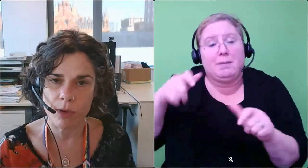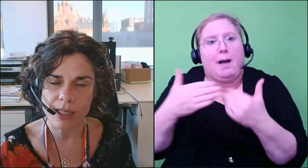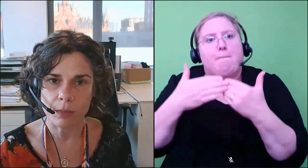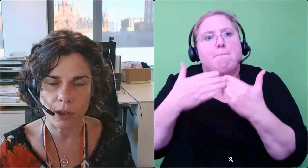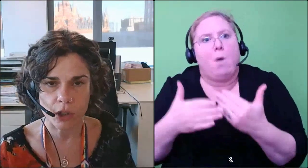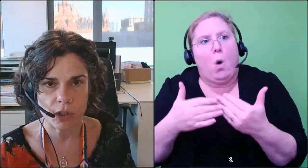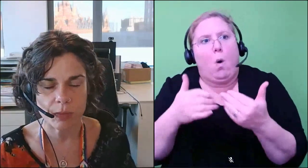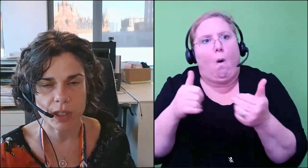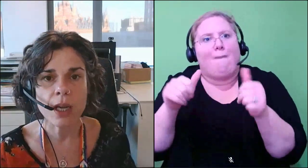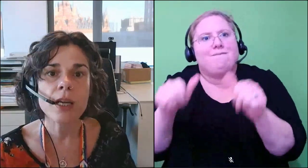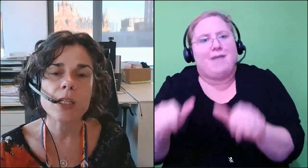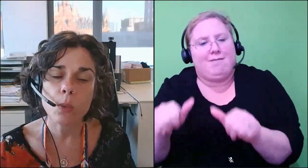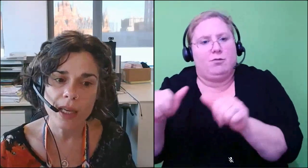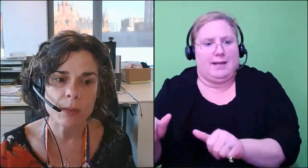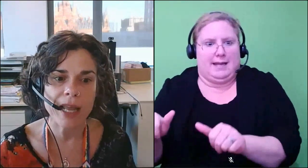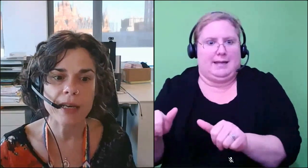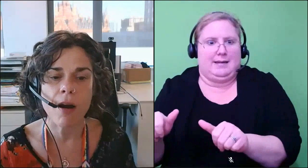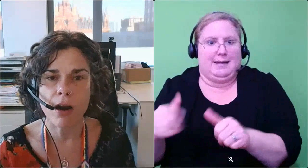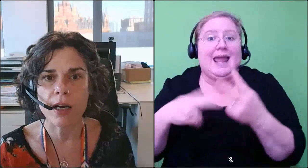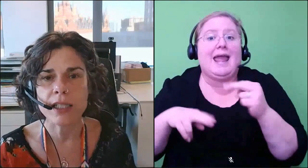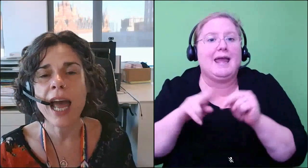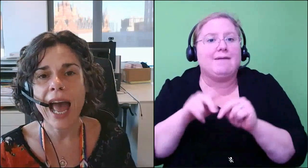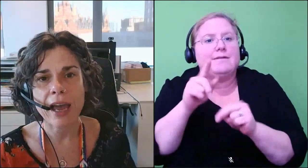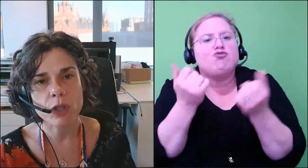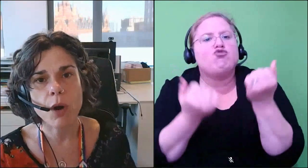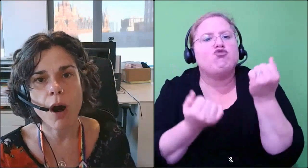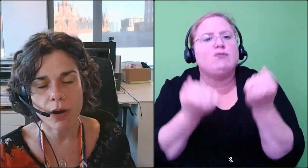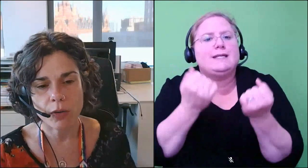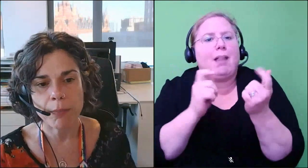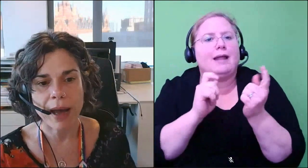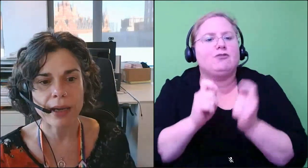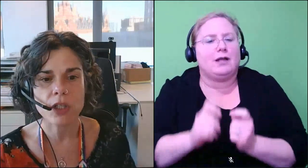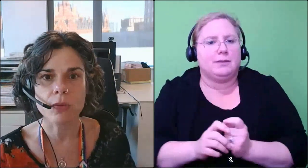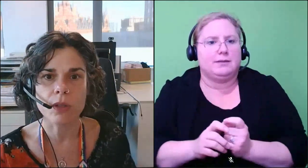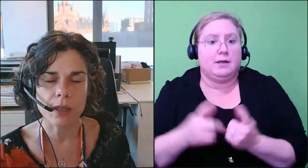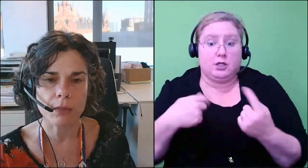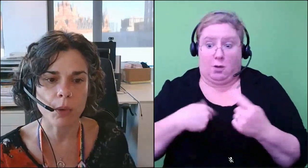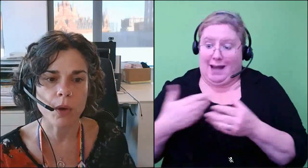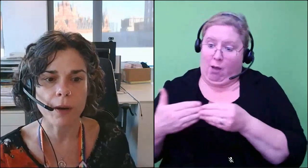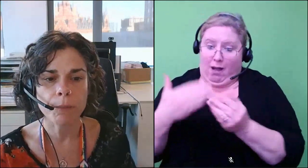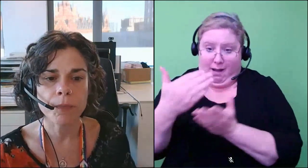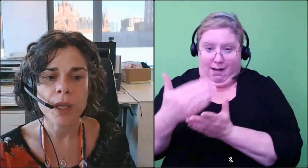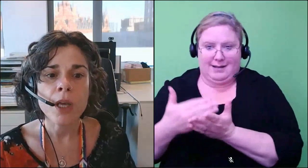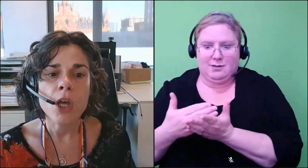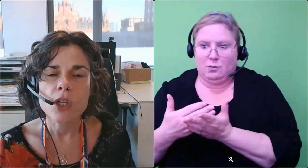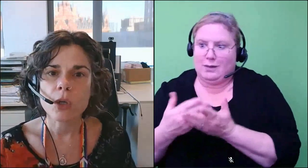So we explain in our guide how to argue that back to the employer.